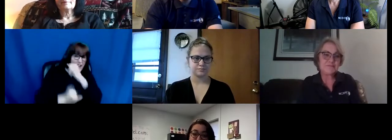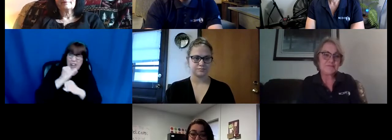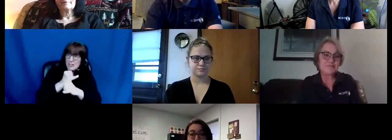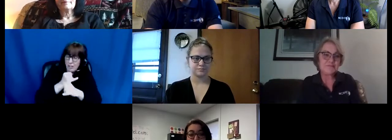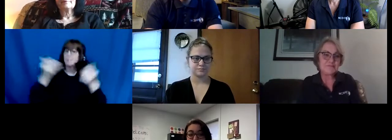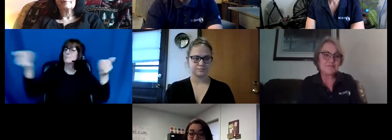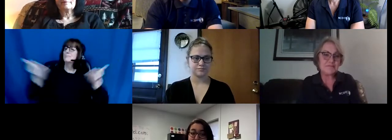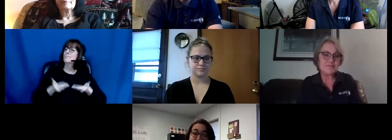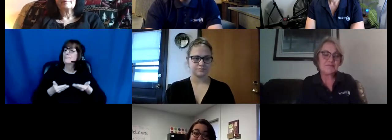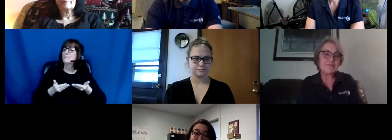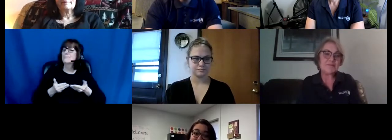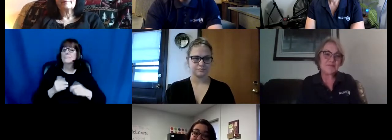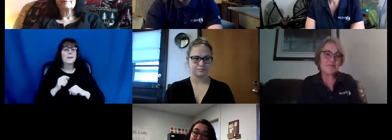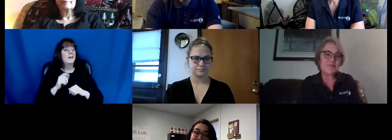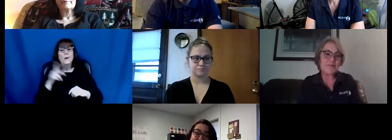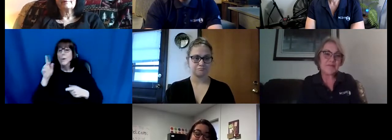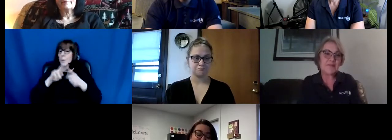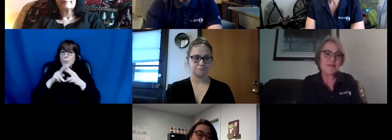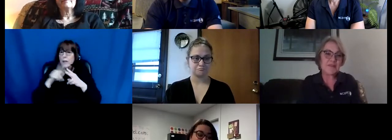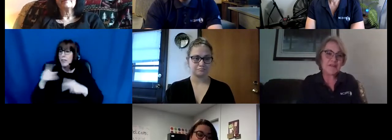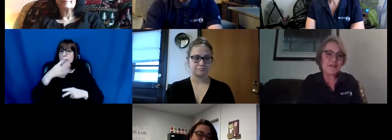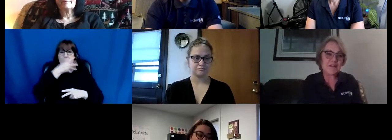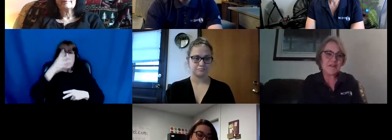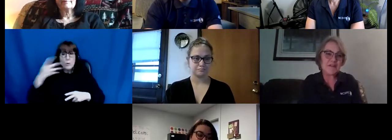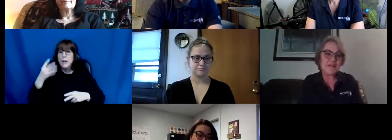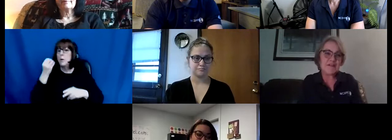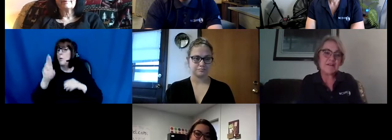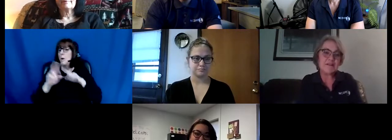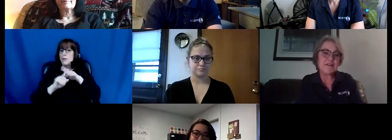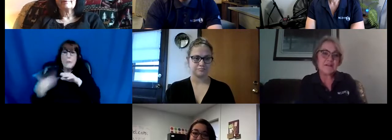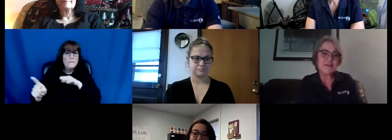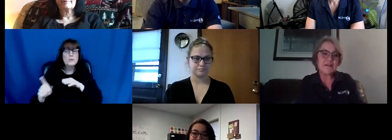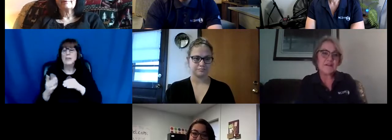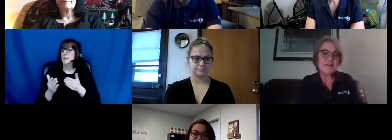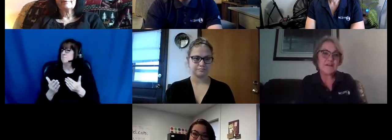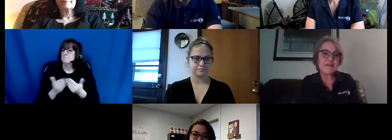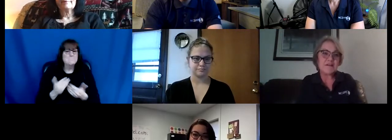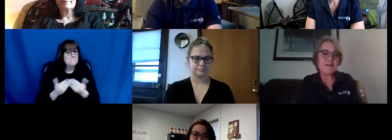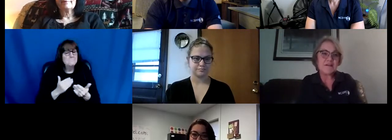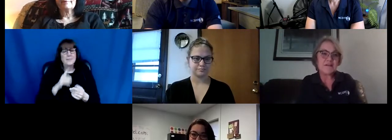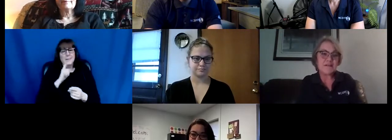they're immigrants or refugees um and it was really fun explaining American holidays or just